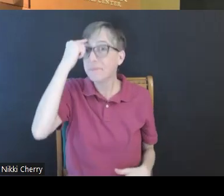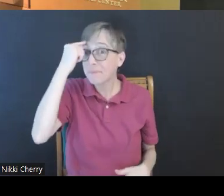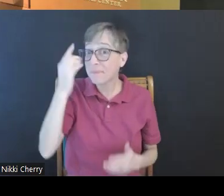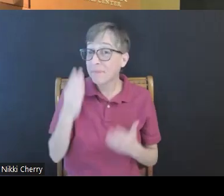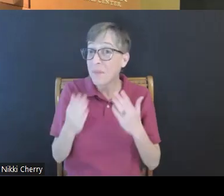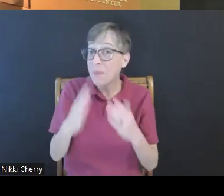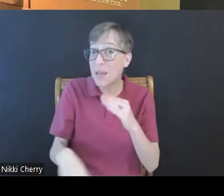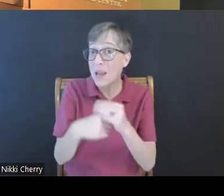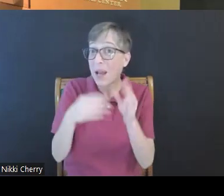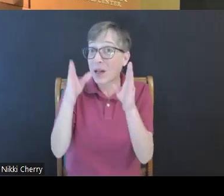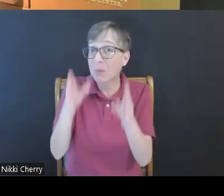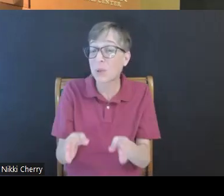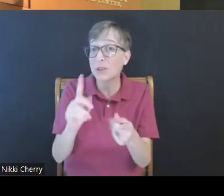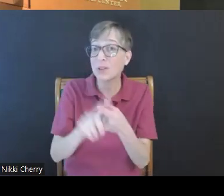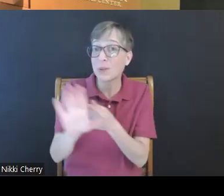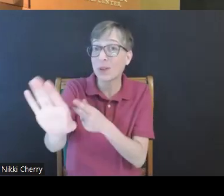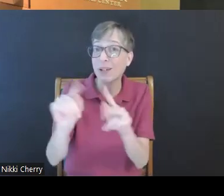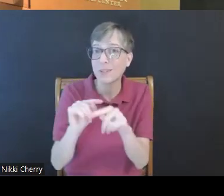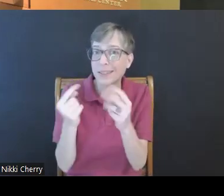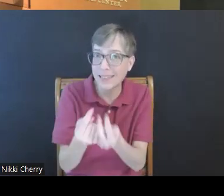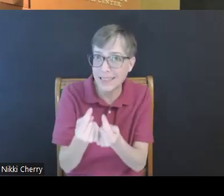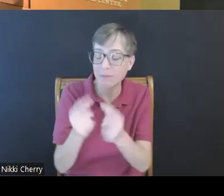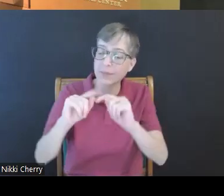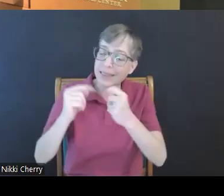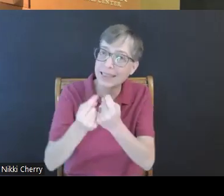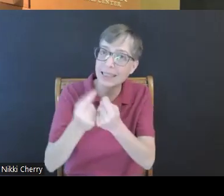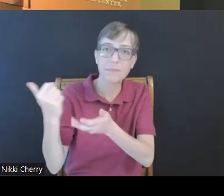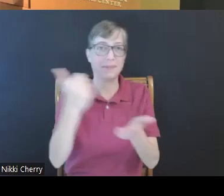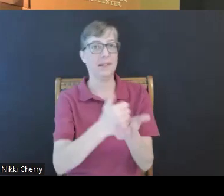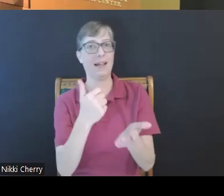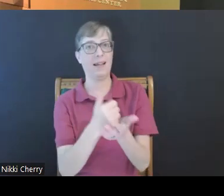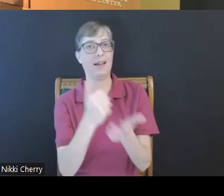who can help manage uh some of these patients and what if we didn't give everybody a psychiatrist